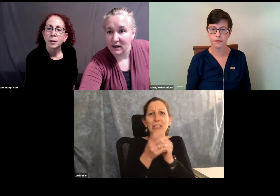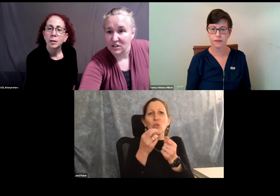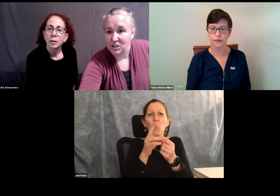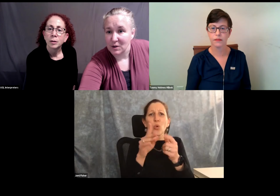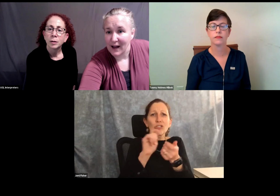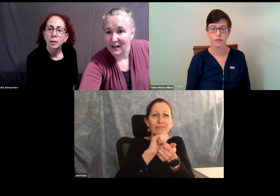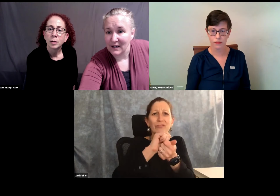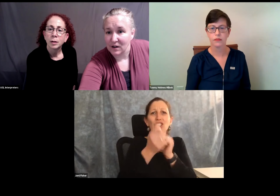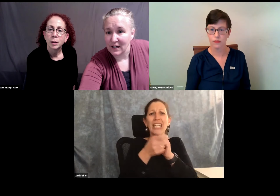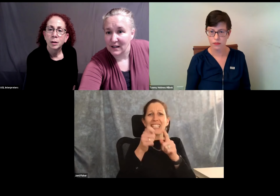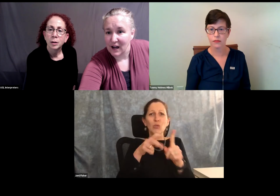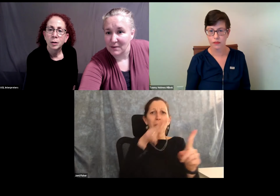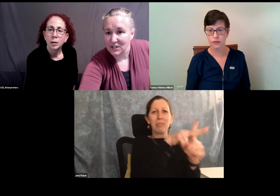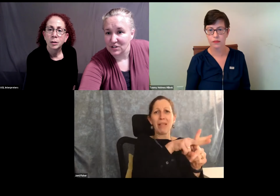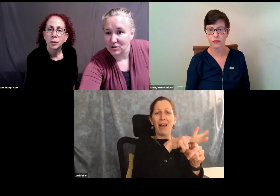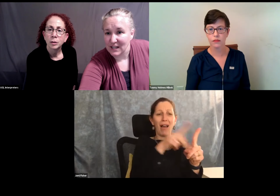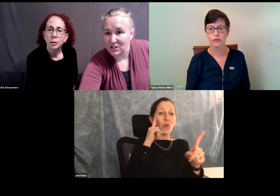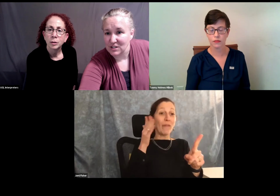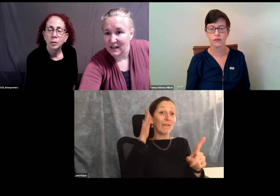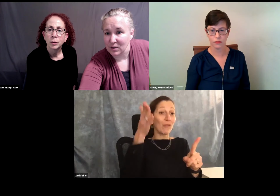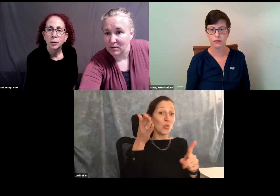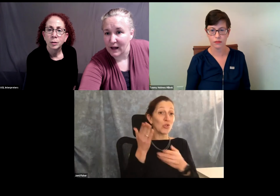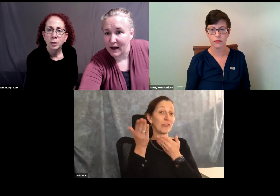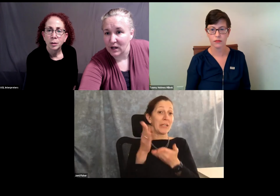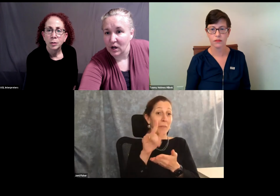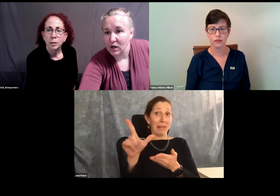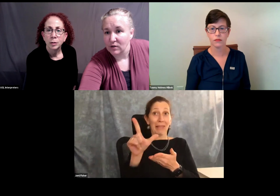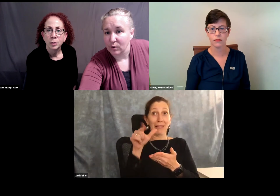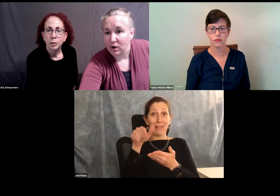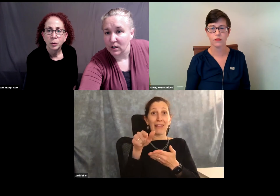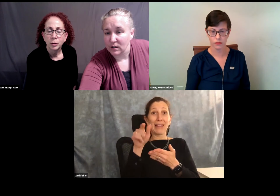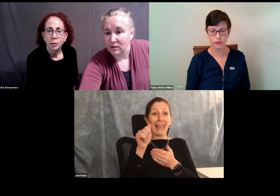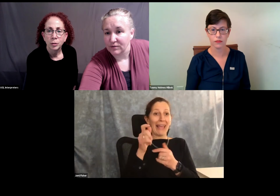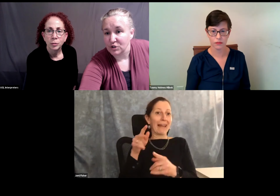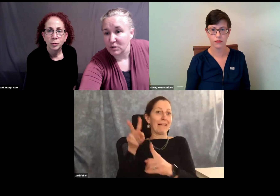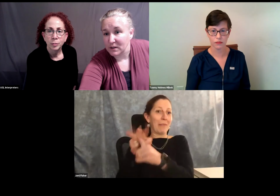Do you have any or any accommodations or changes that could apply for future bills